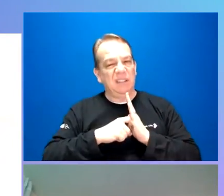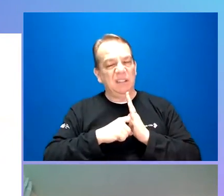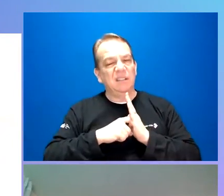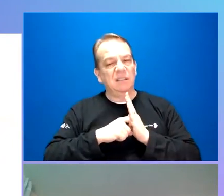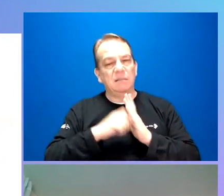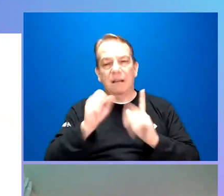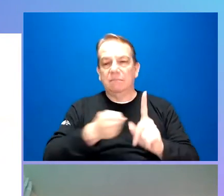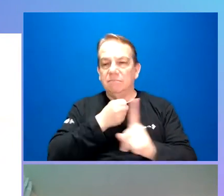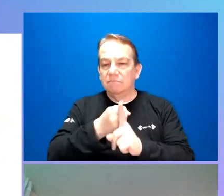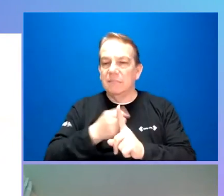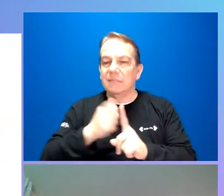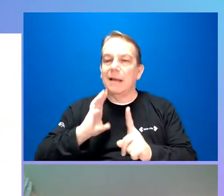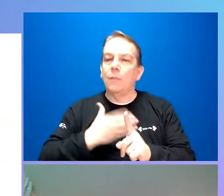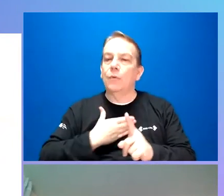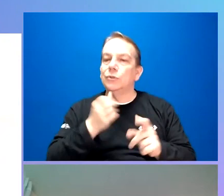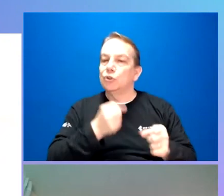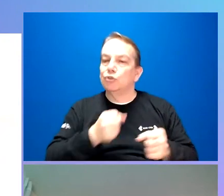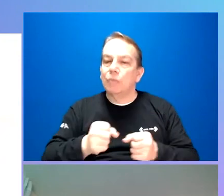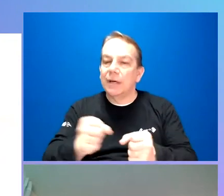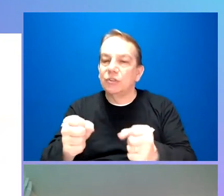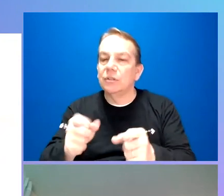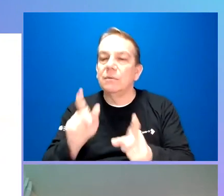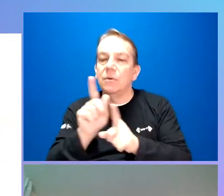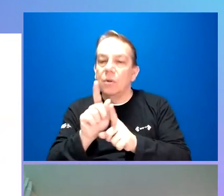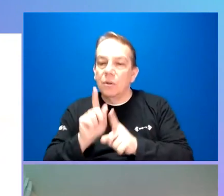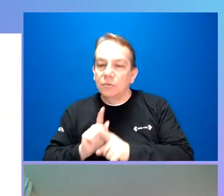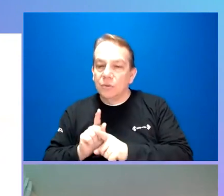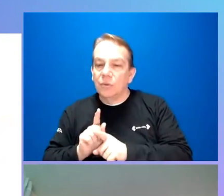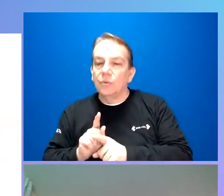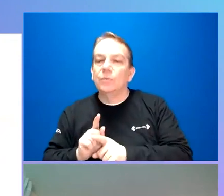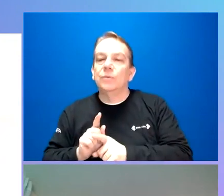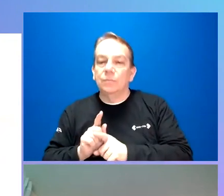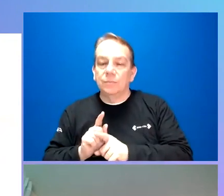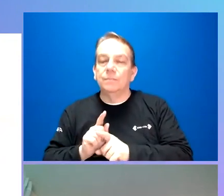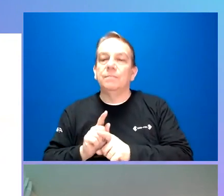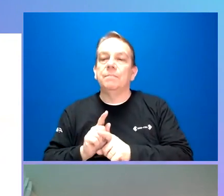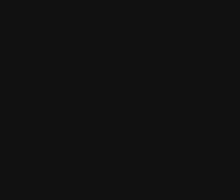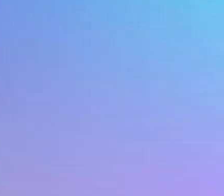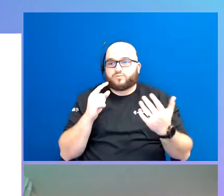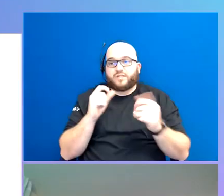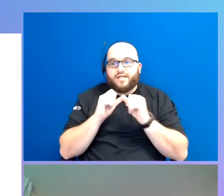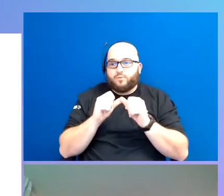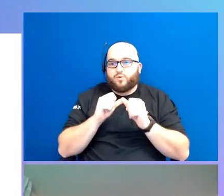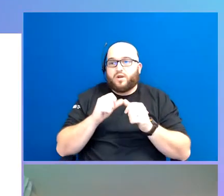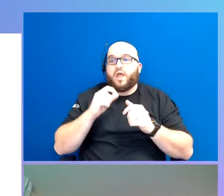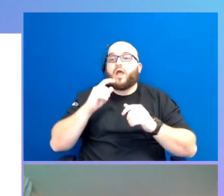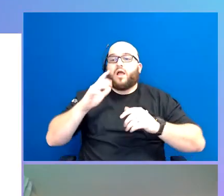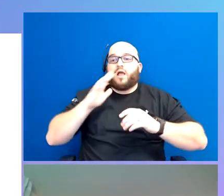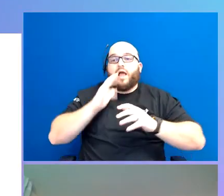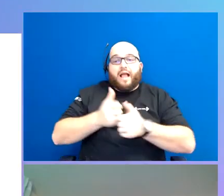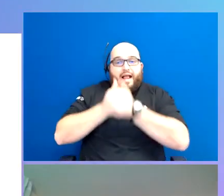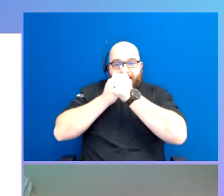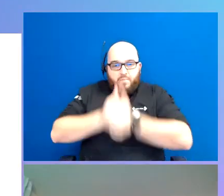strategy. But also then, you know, um, compliance can get you